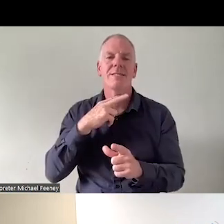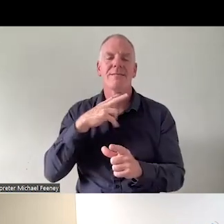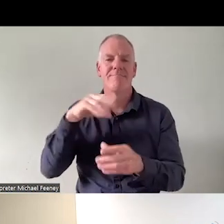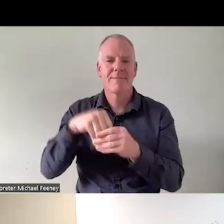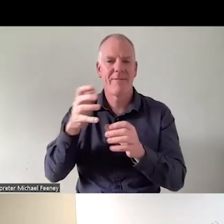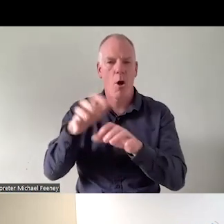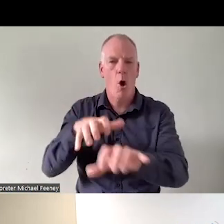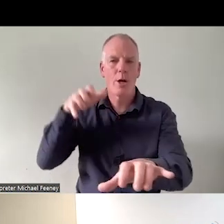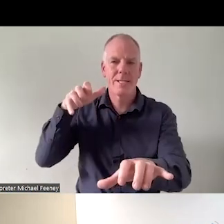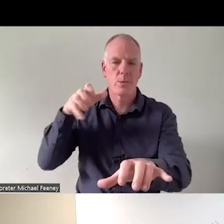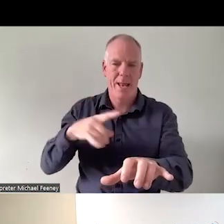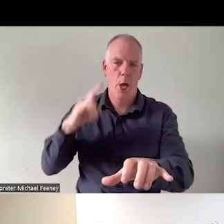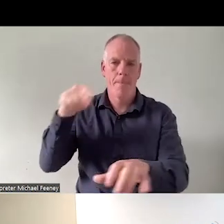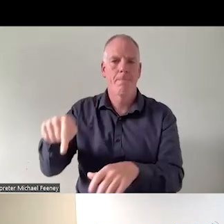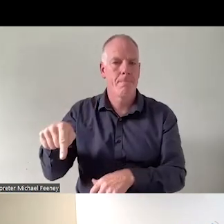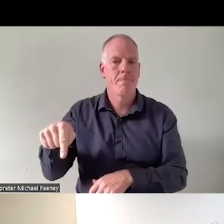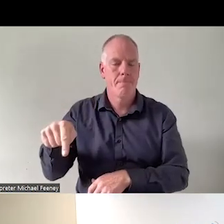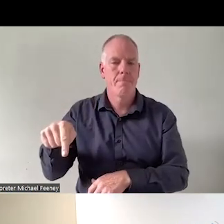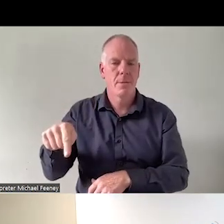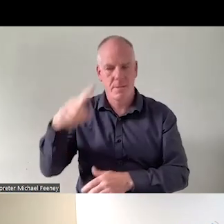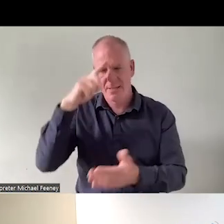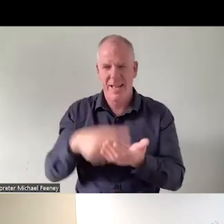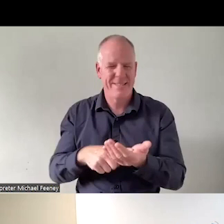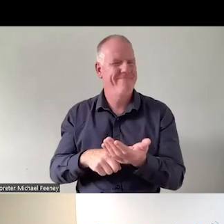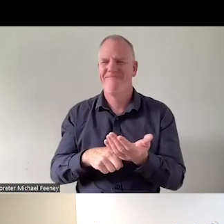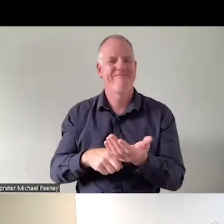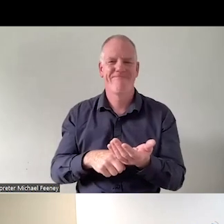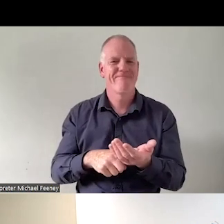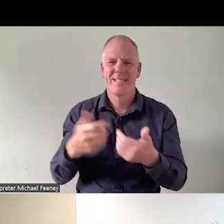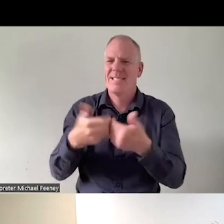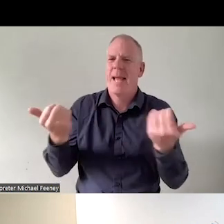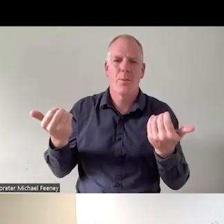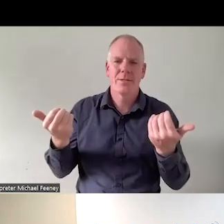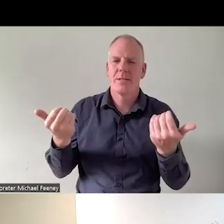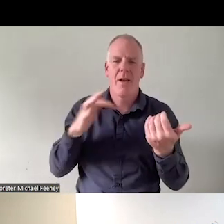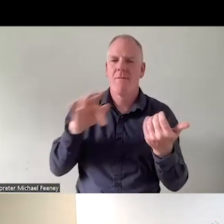and you can decide whether or not you'll need to take any action to mitigate that.